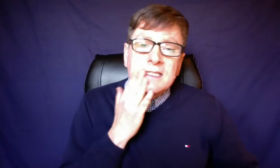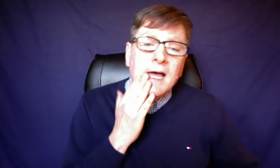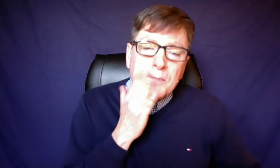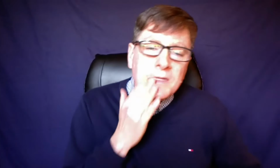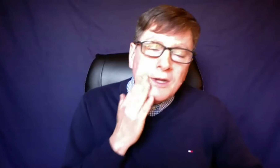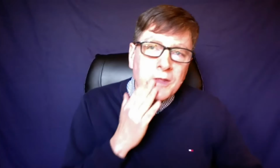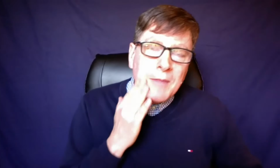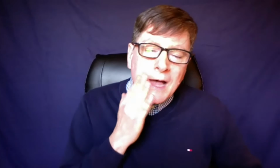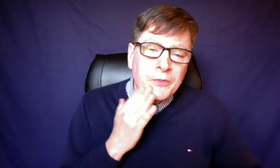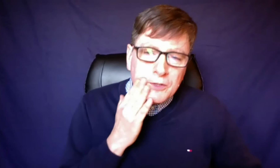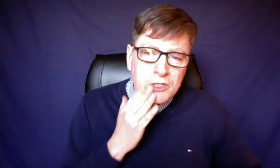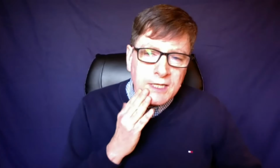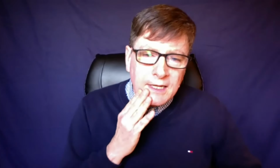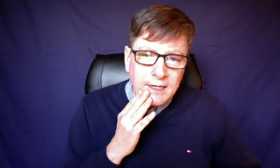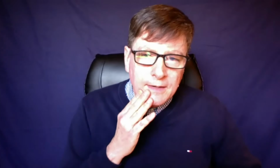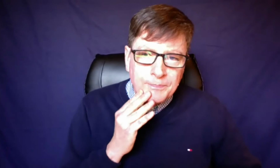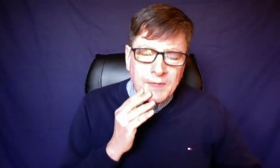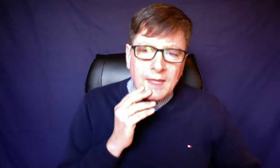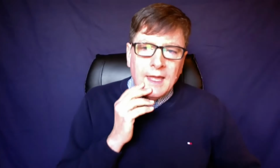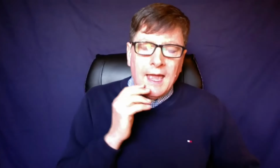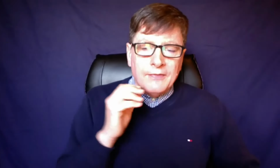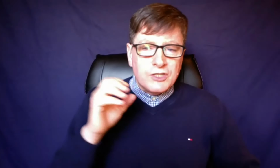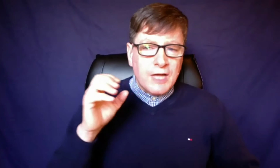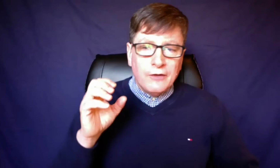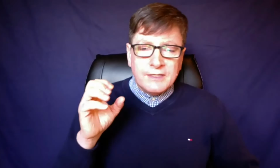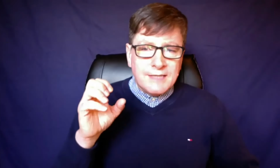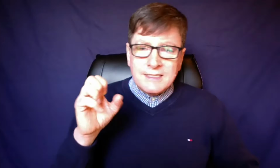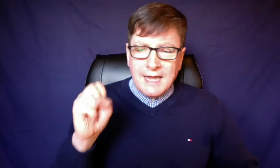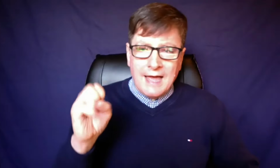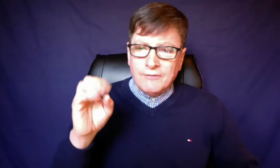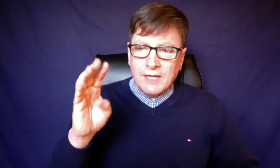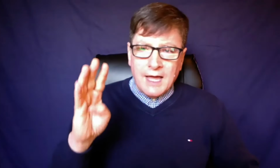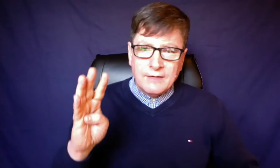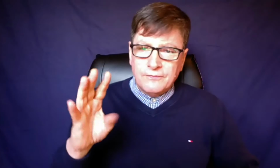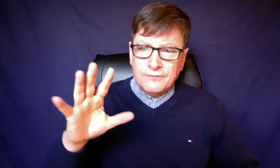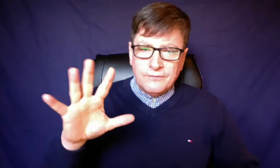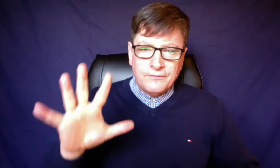least for now and you are going to teach a sign that say is up near the